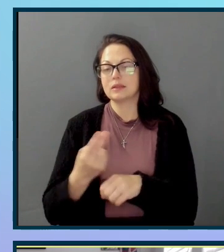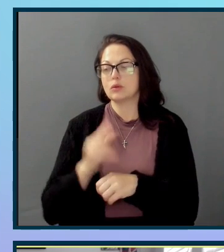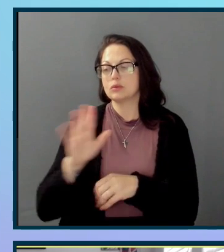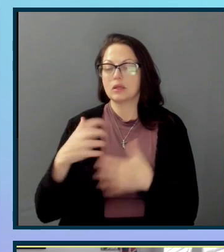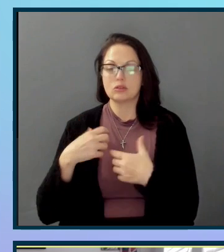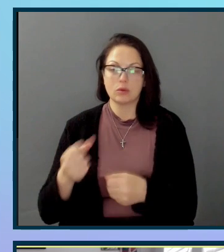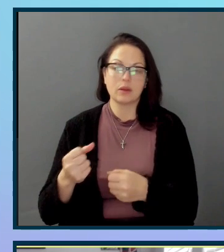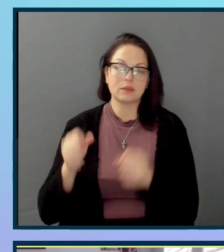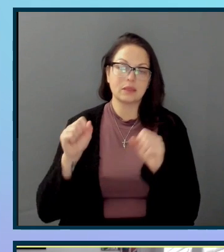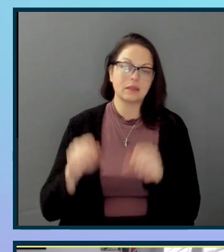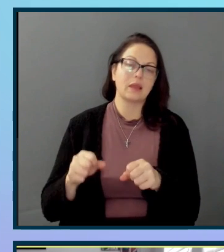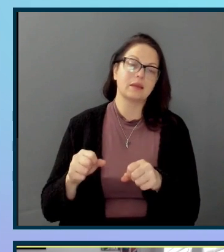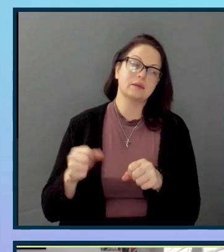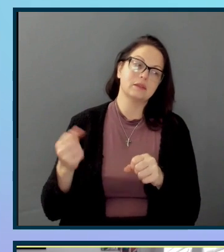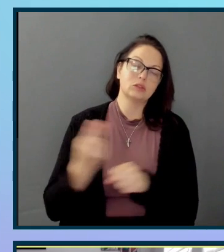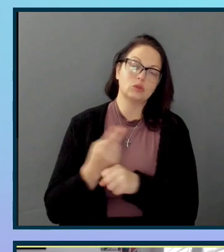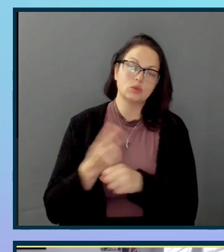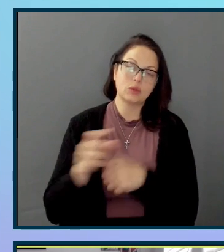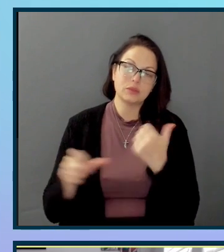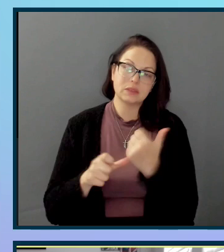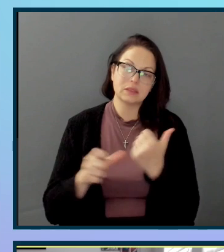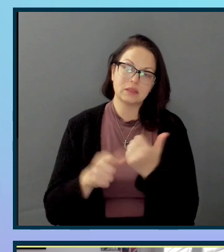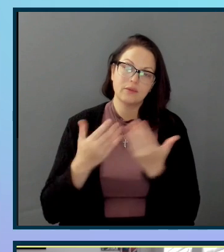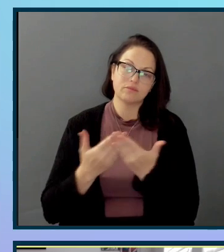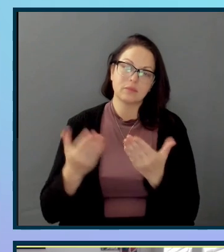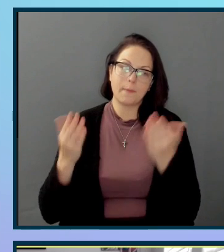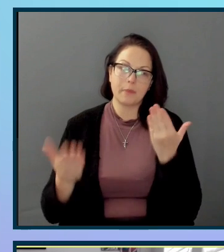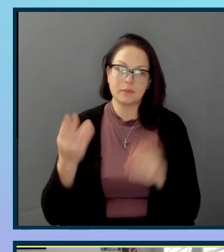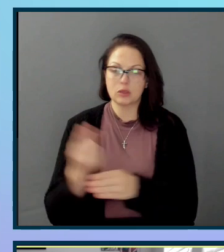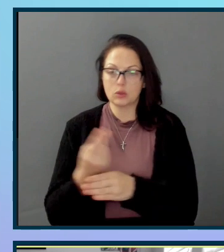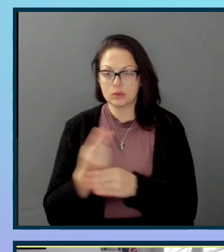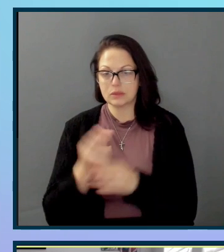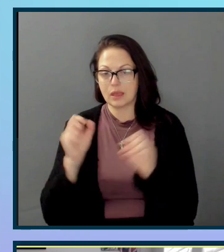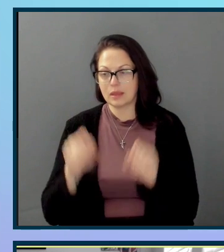they can use the assistive devices that they may be using, and they can do so successfully.